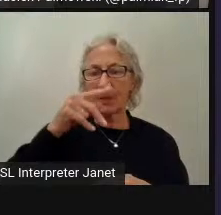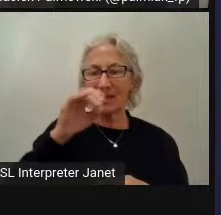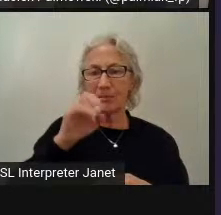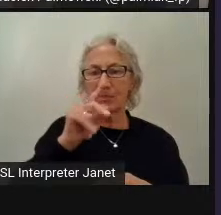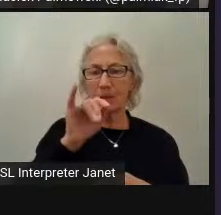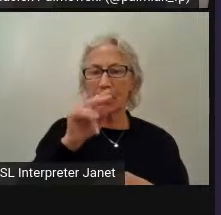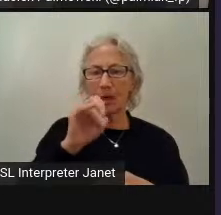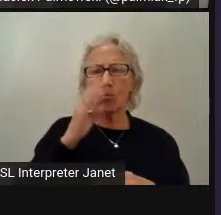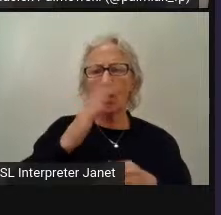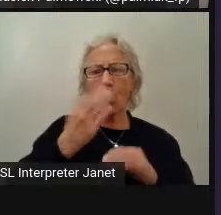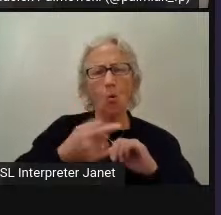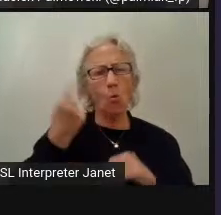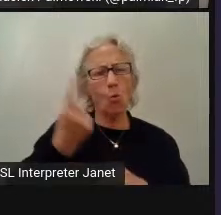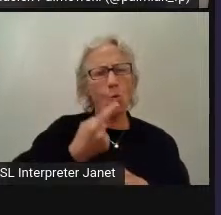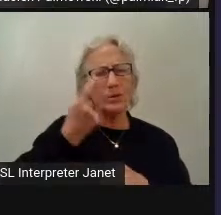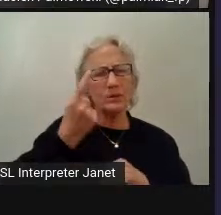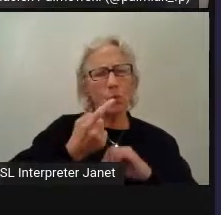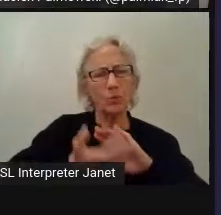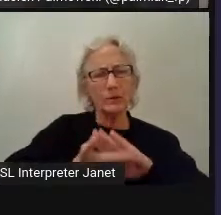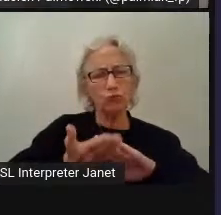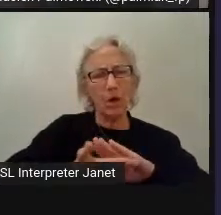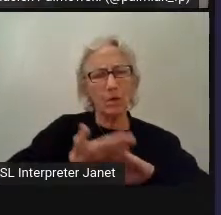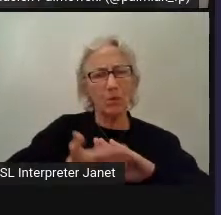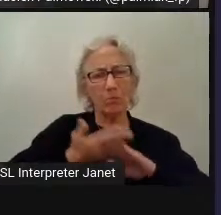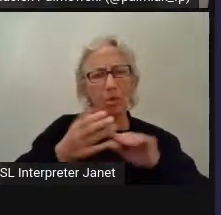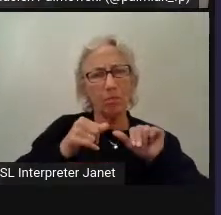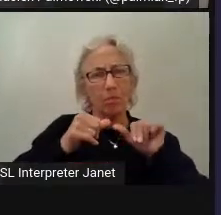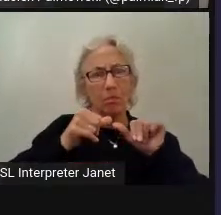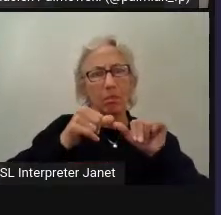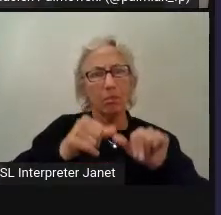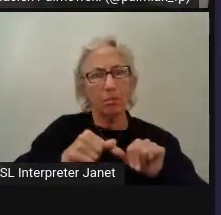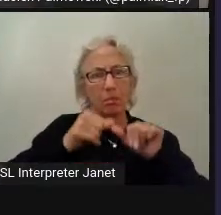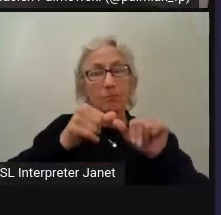impossible because it is a test that is part of the pipeline and it will always always run.